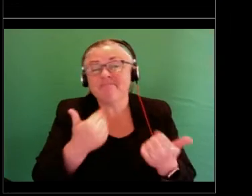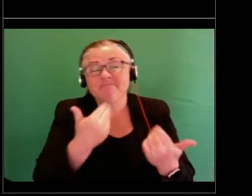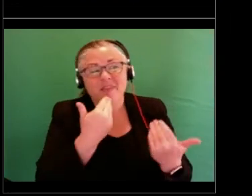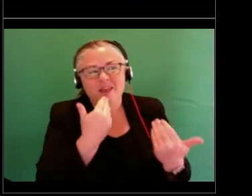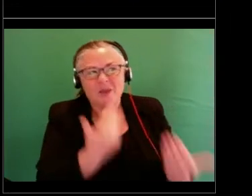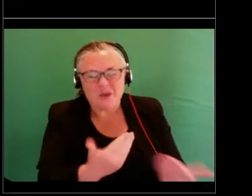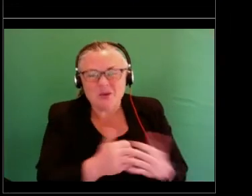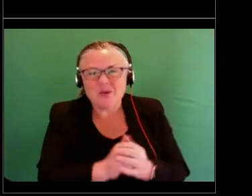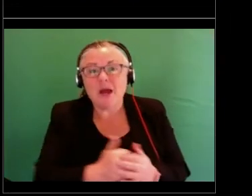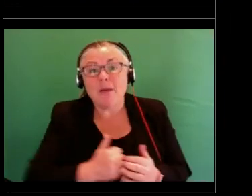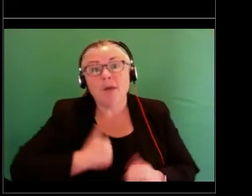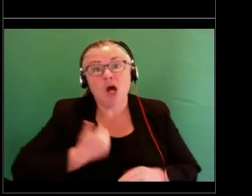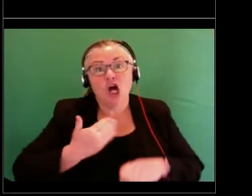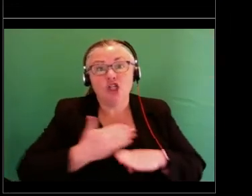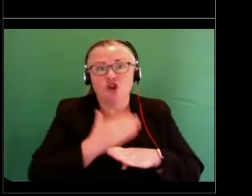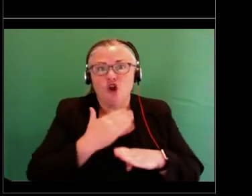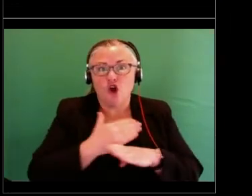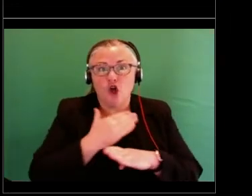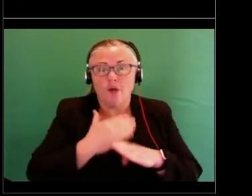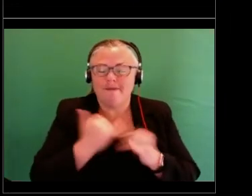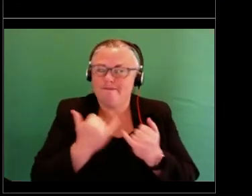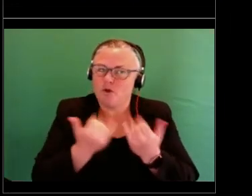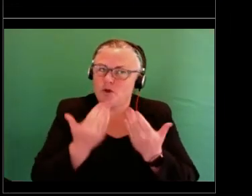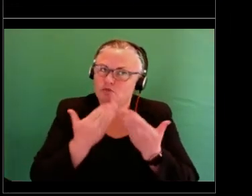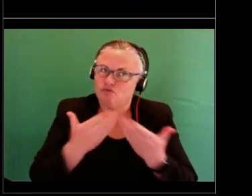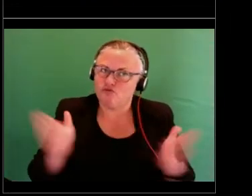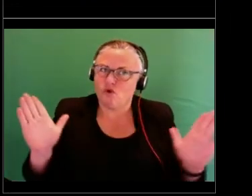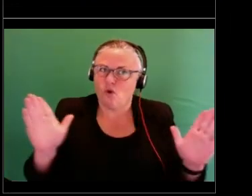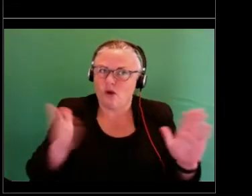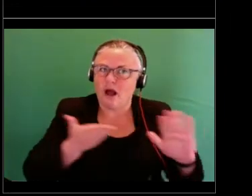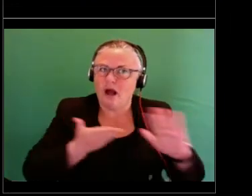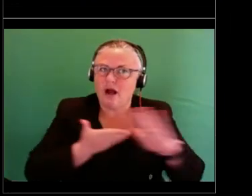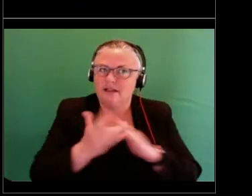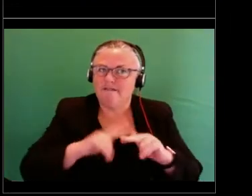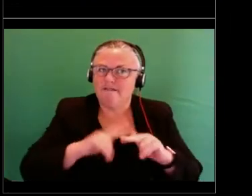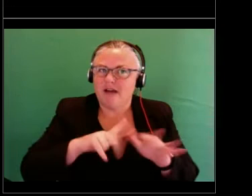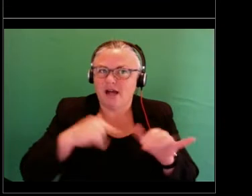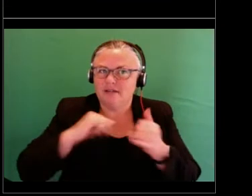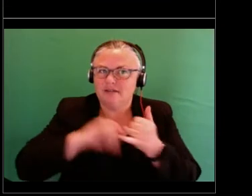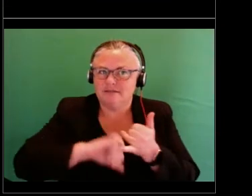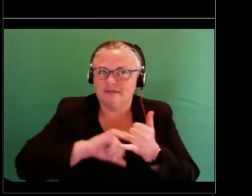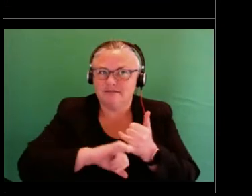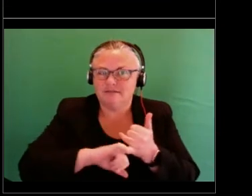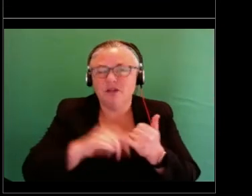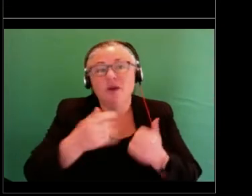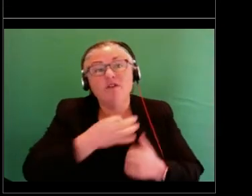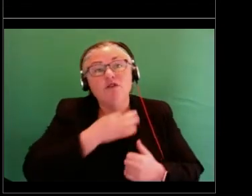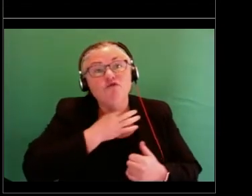it's an electronic and they're before a judicial registrar, we can give you that advice before